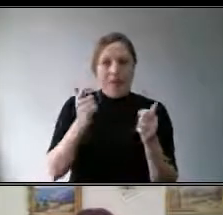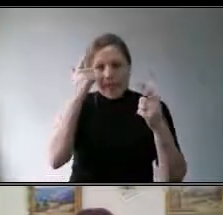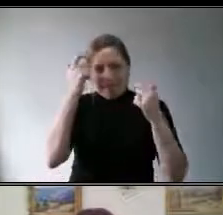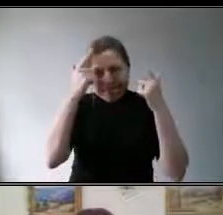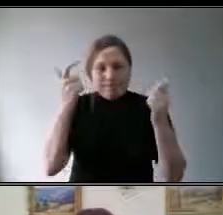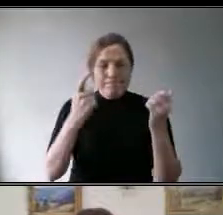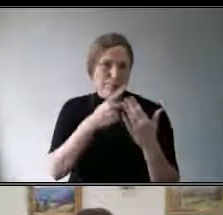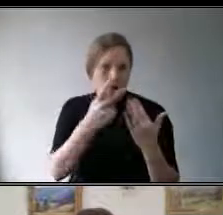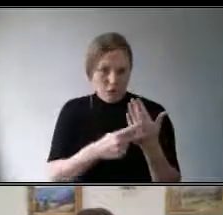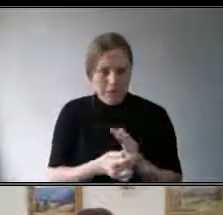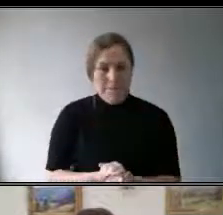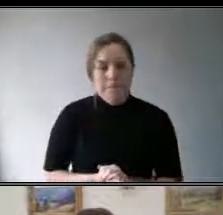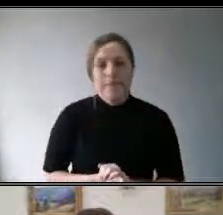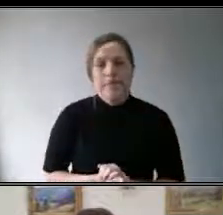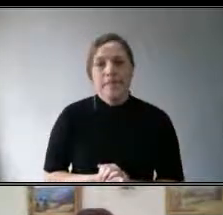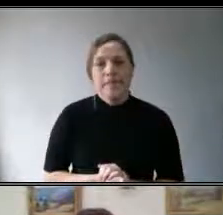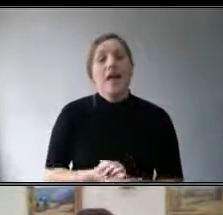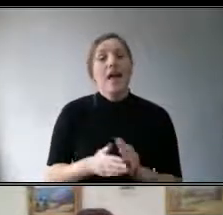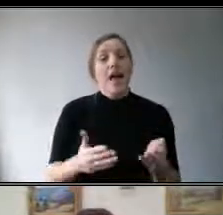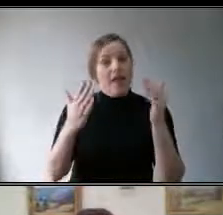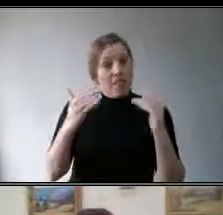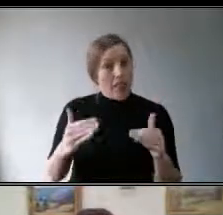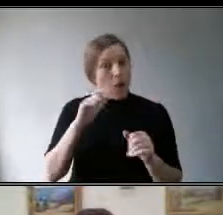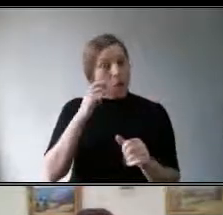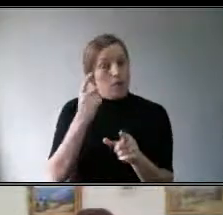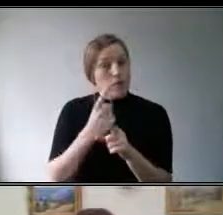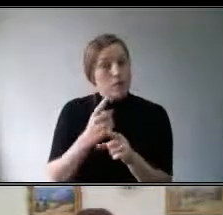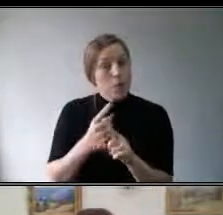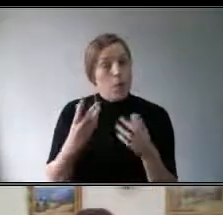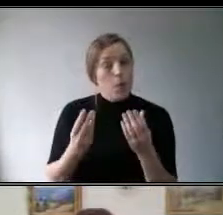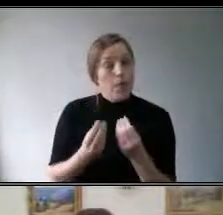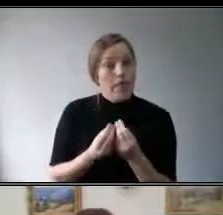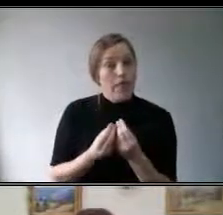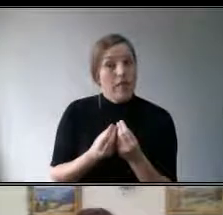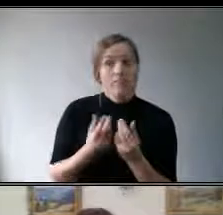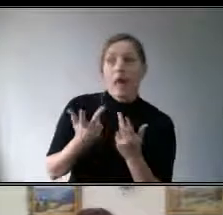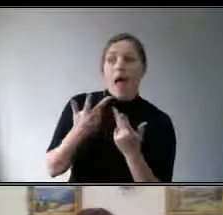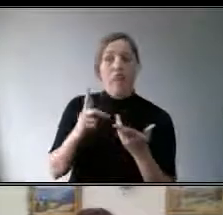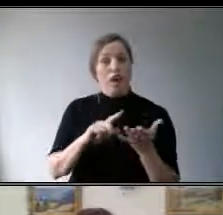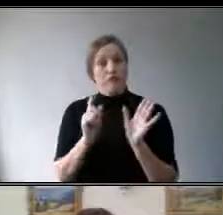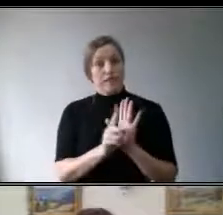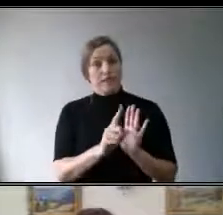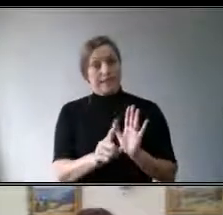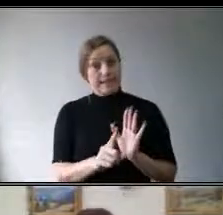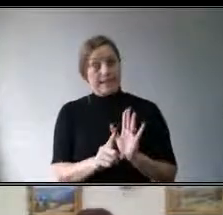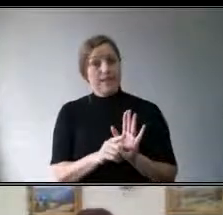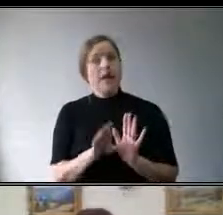going to get into a conversation with a couple of representatives from organizations that were